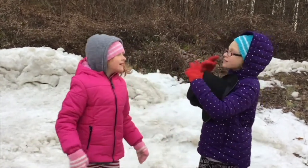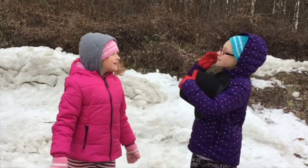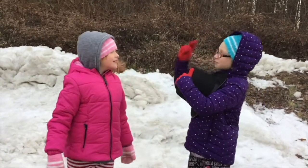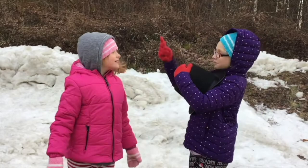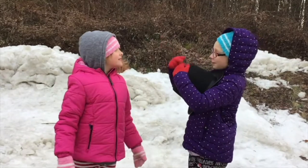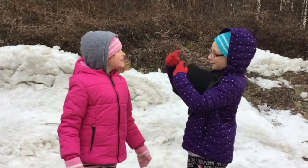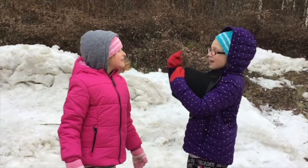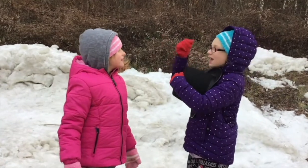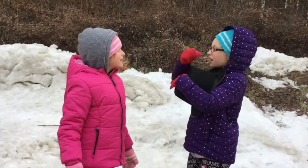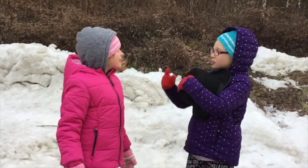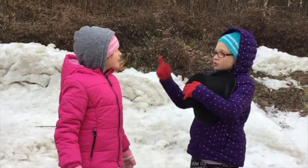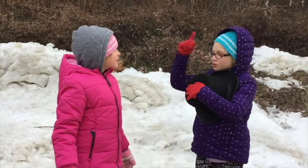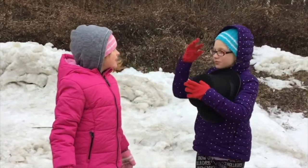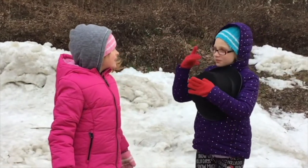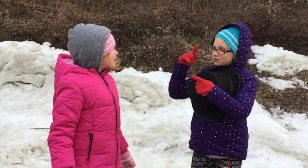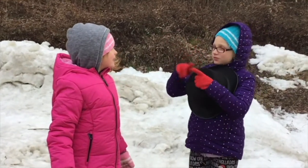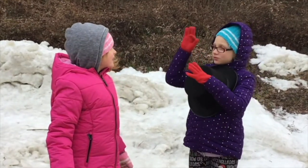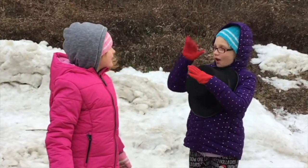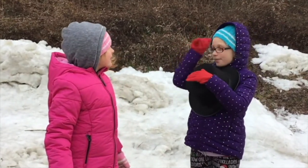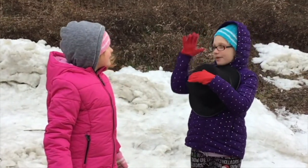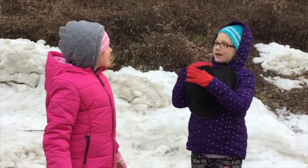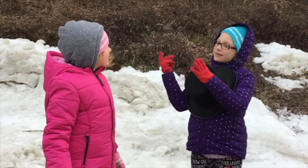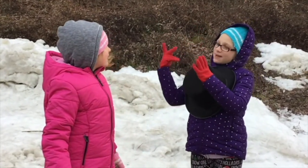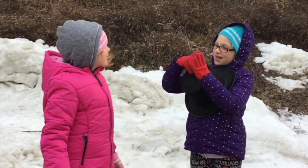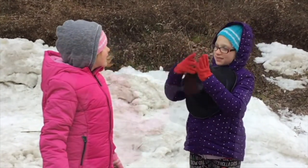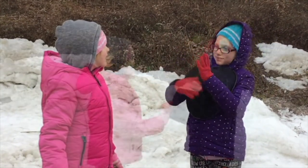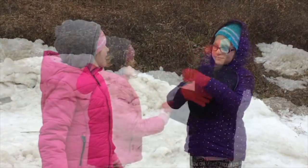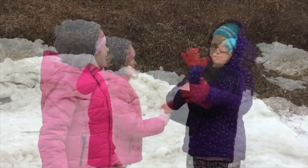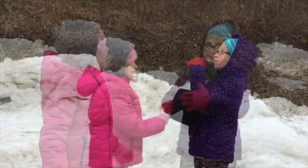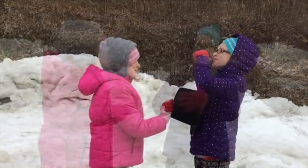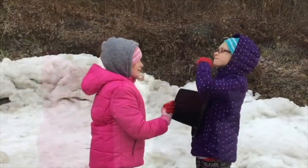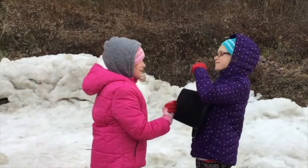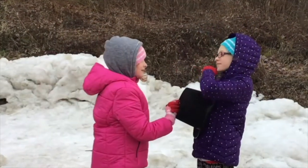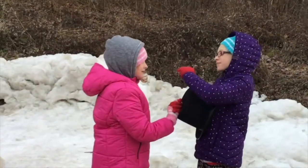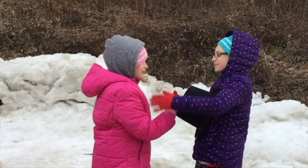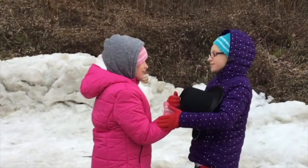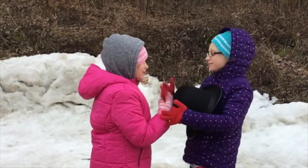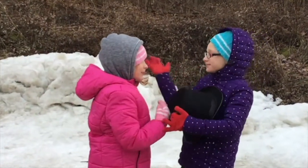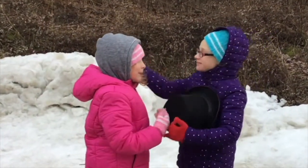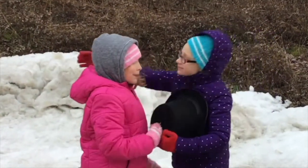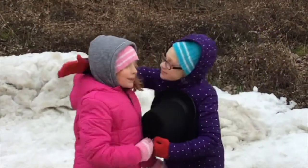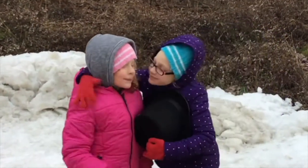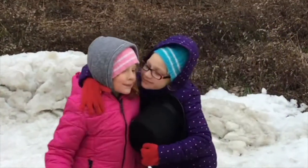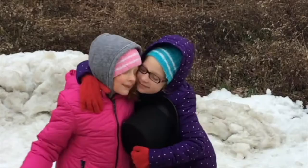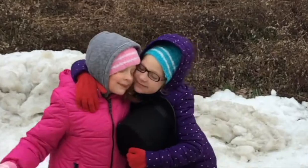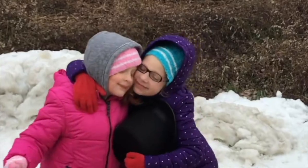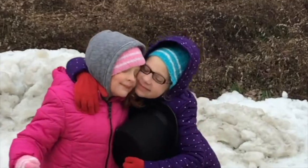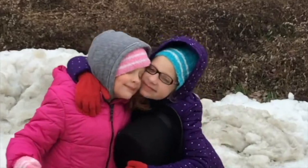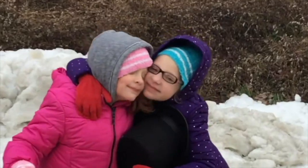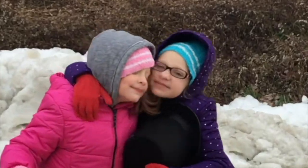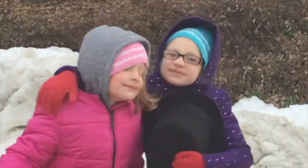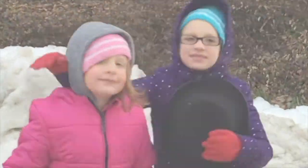let's save this hat for next year when the snowman comes back we'll just wait until then